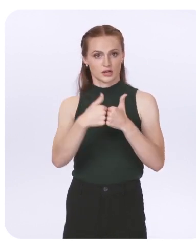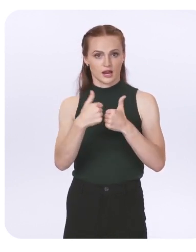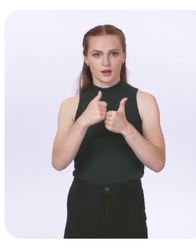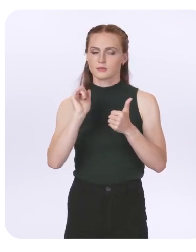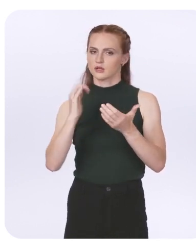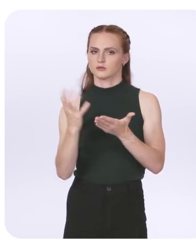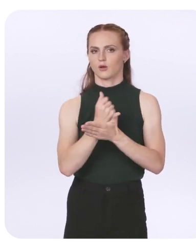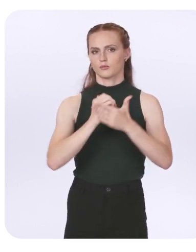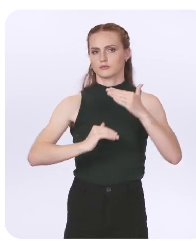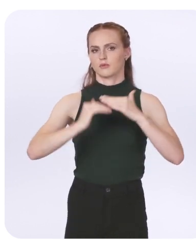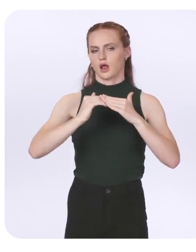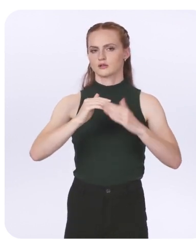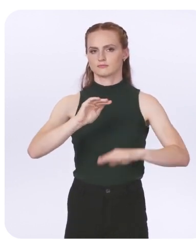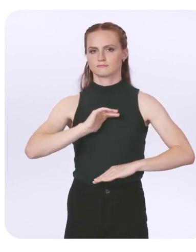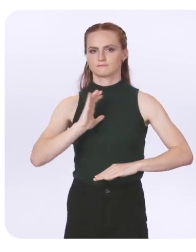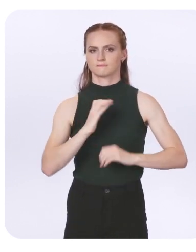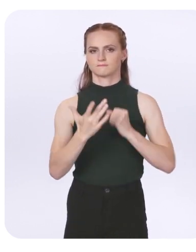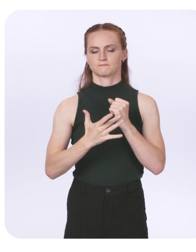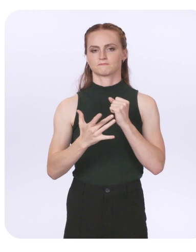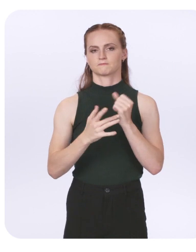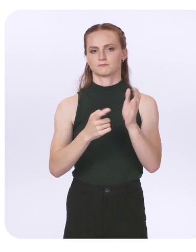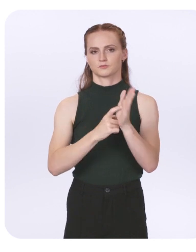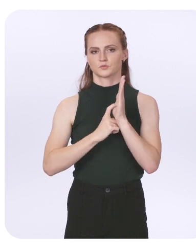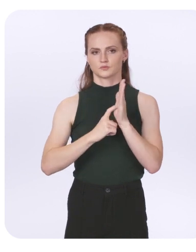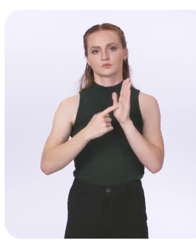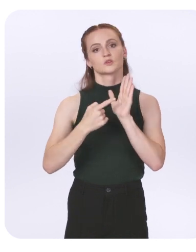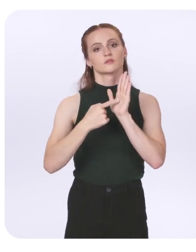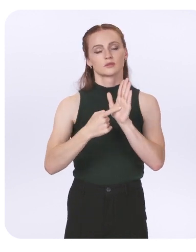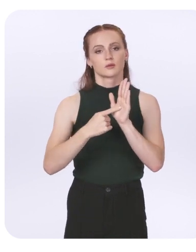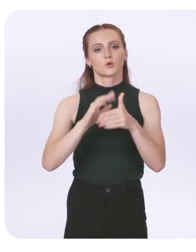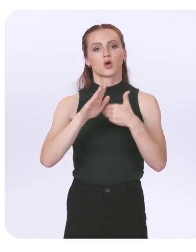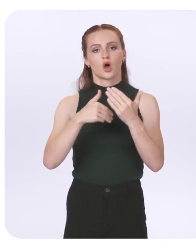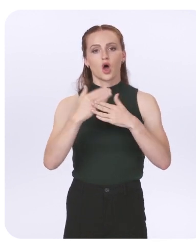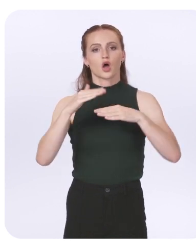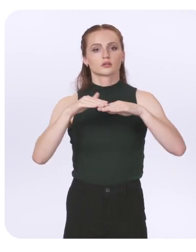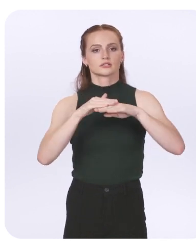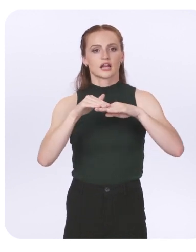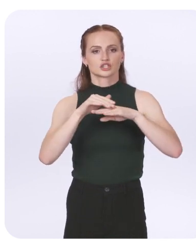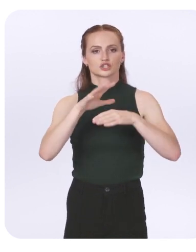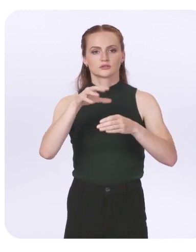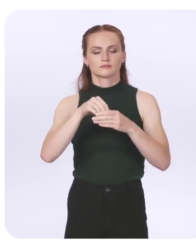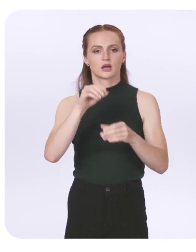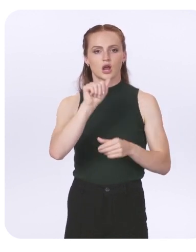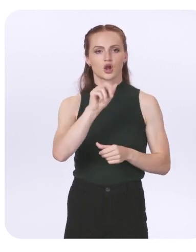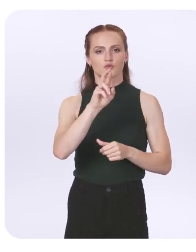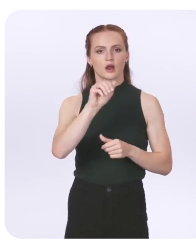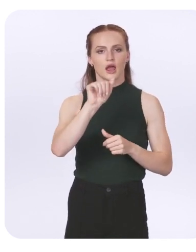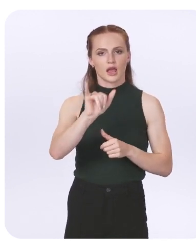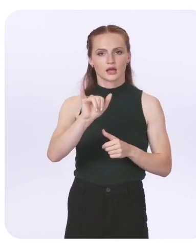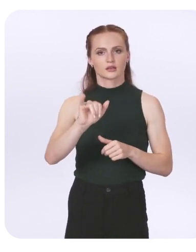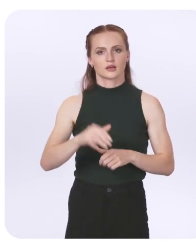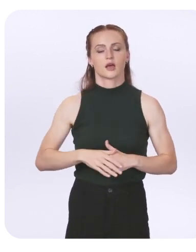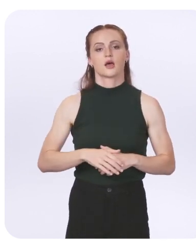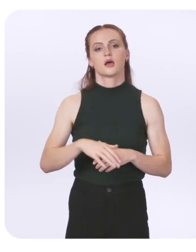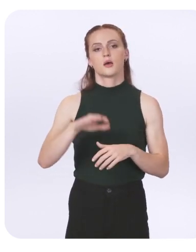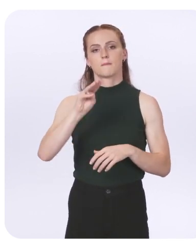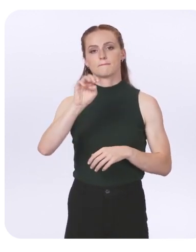For example, putting all our textures into texture arrays automatically batching static meshes together, avoiding mesh colliders and so on.